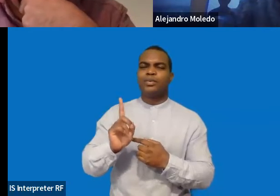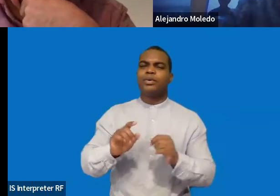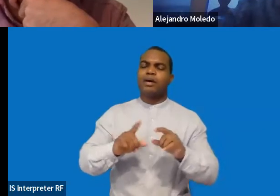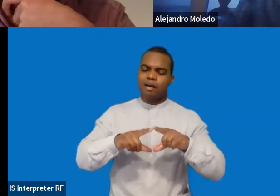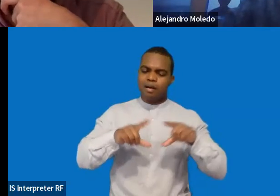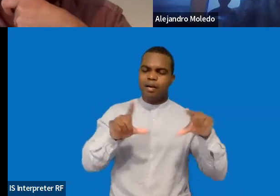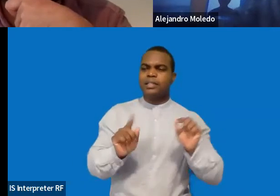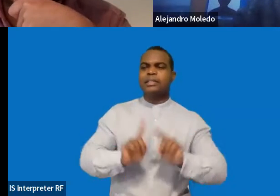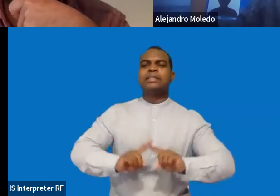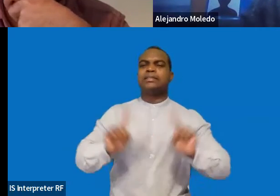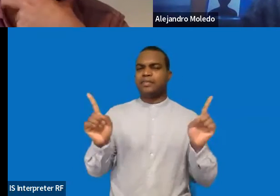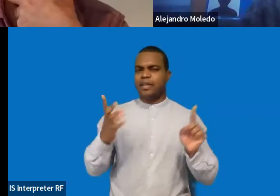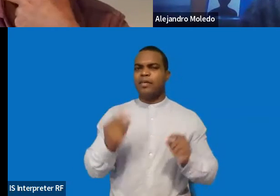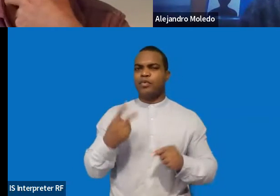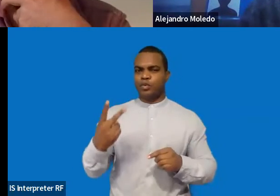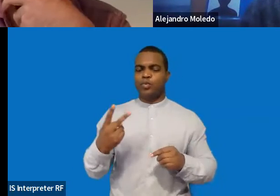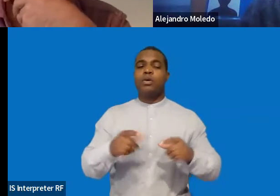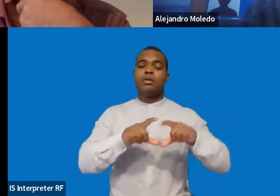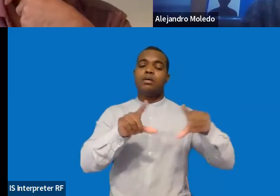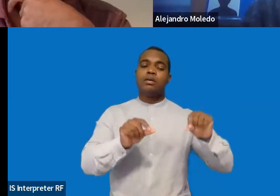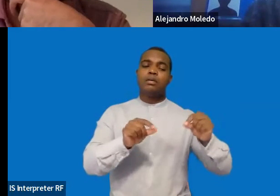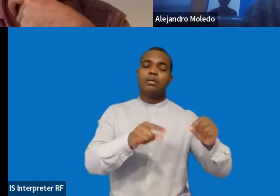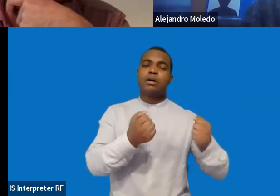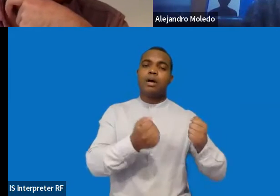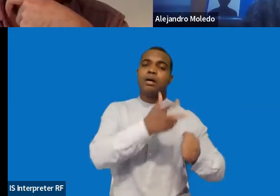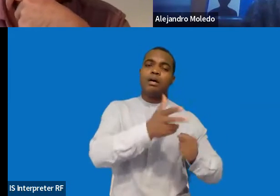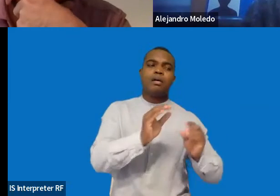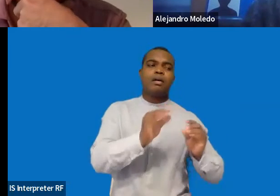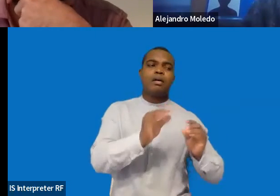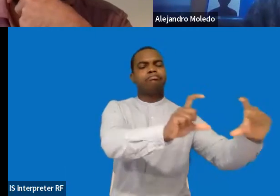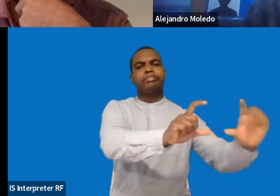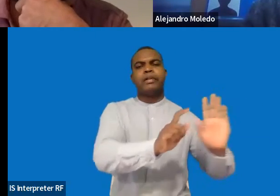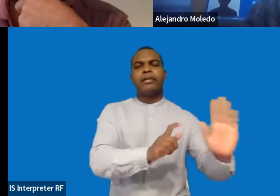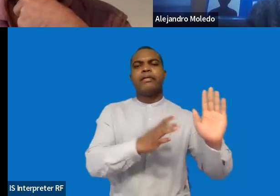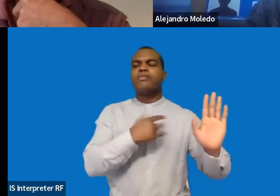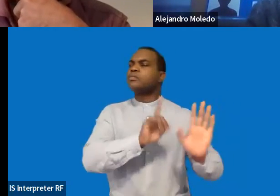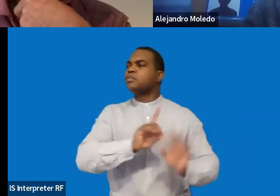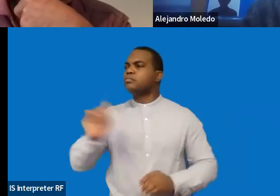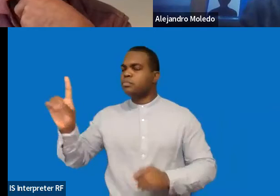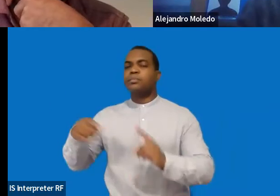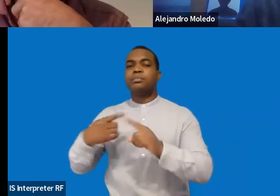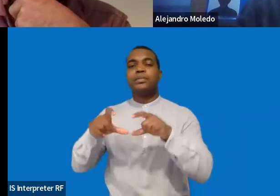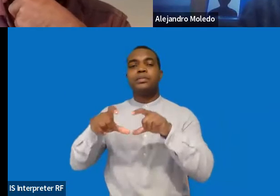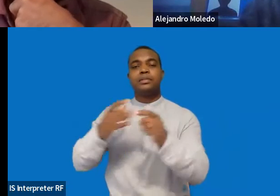the main problem that we find, and it's important to recognise it,